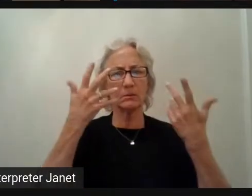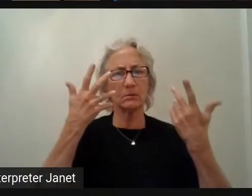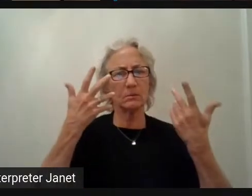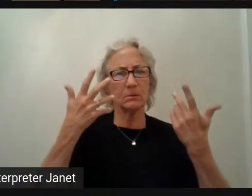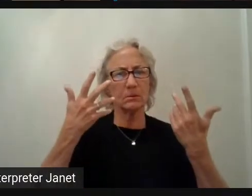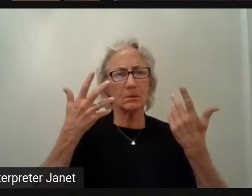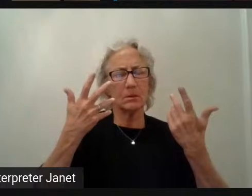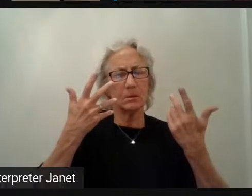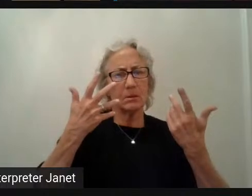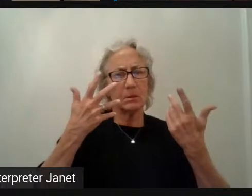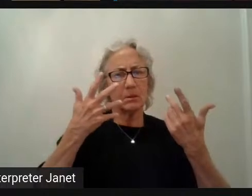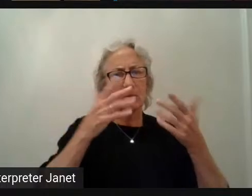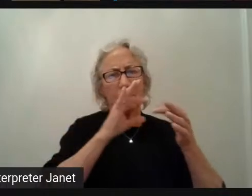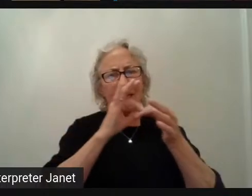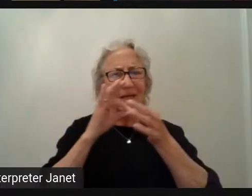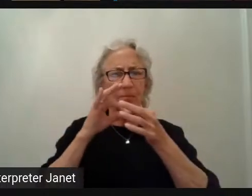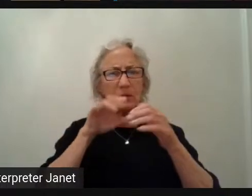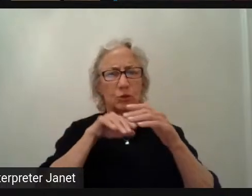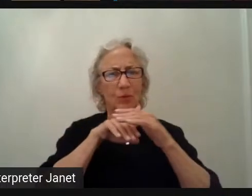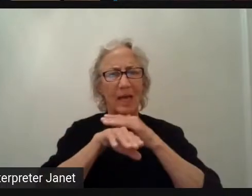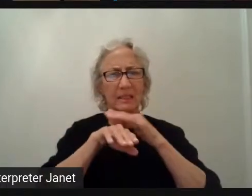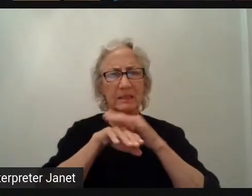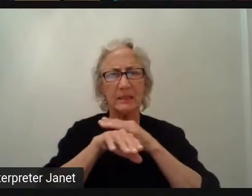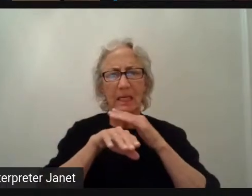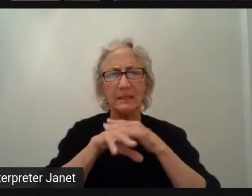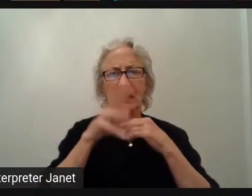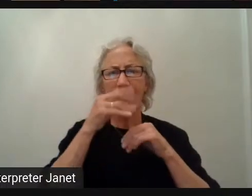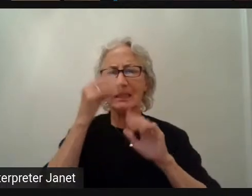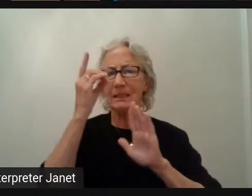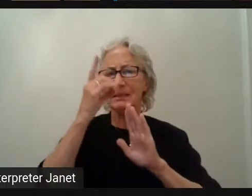think that developers are a bit more advanced when it comes to